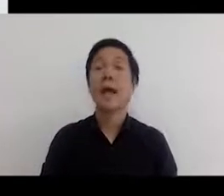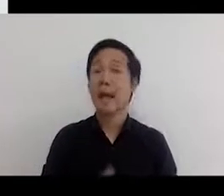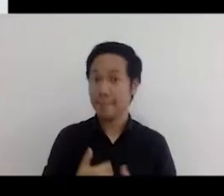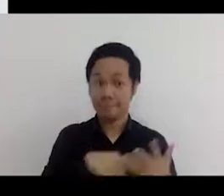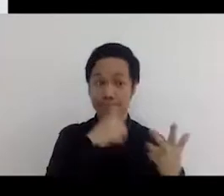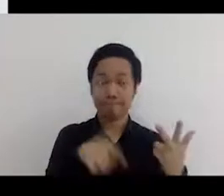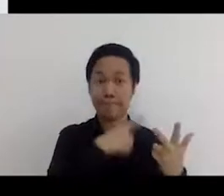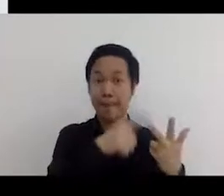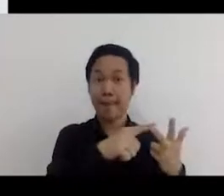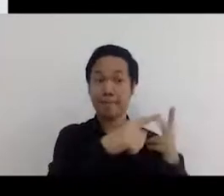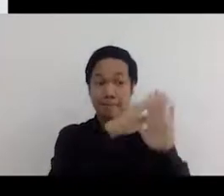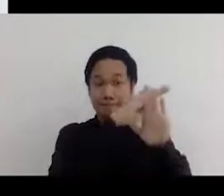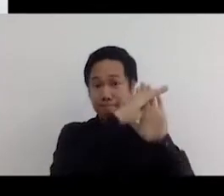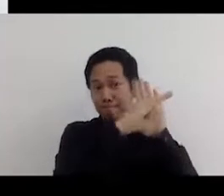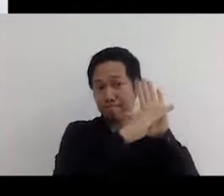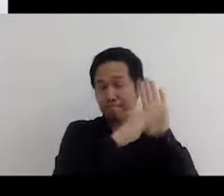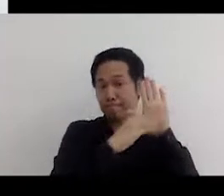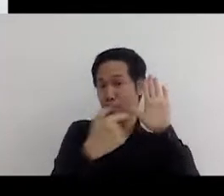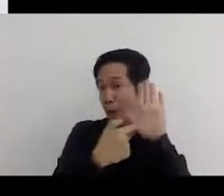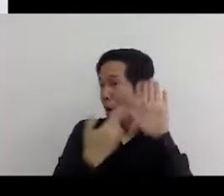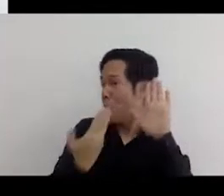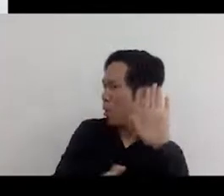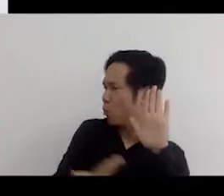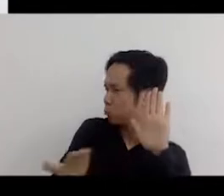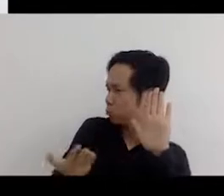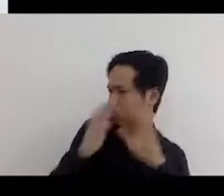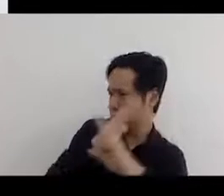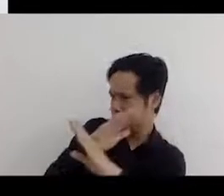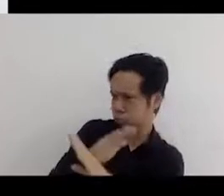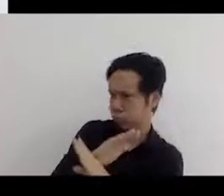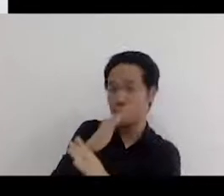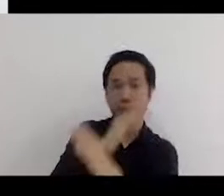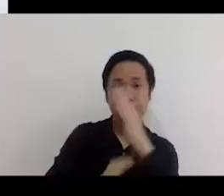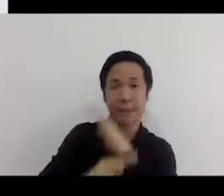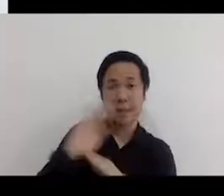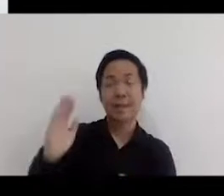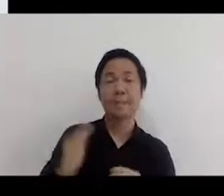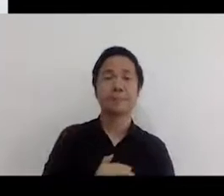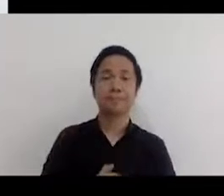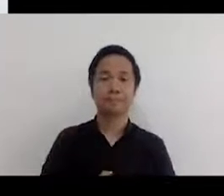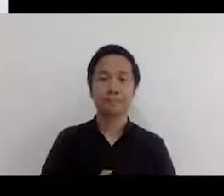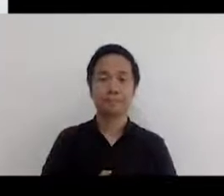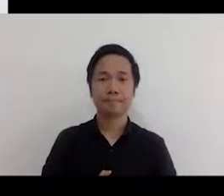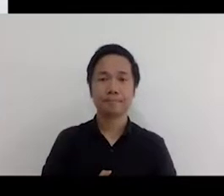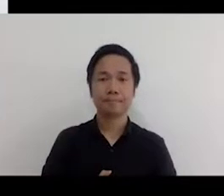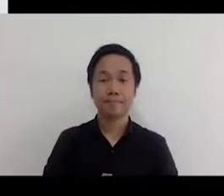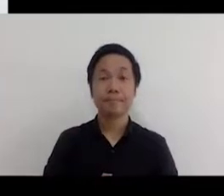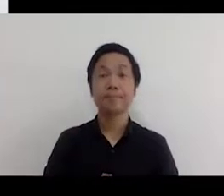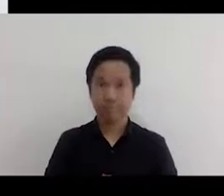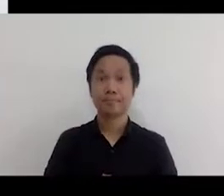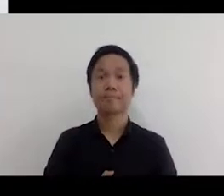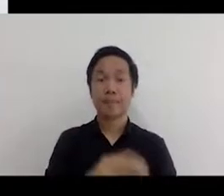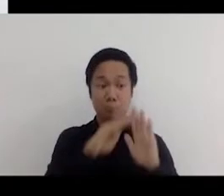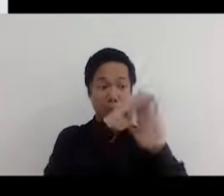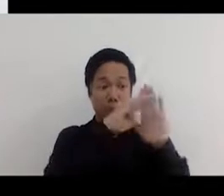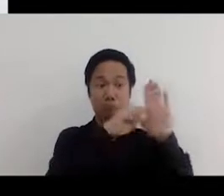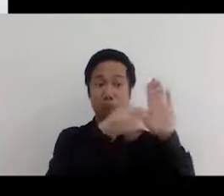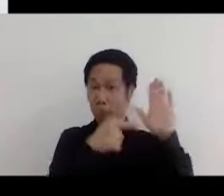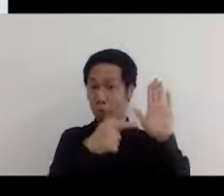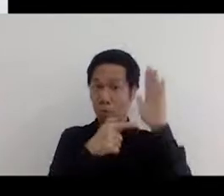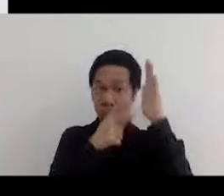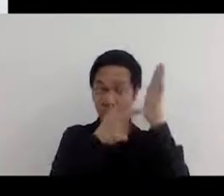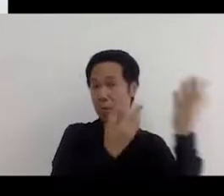This was issued by the Secretary, Department of Empowerment of Persons with disabilities to all the states.